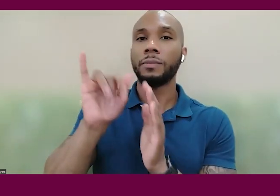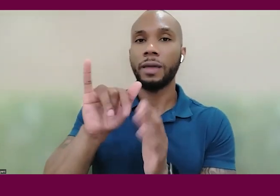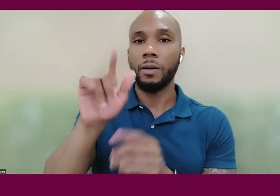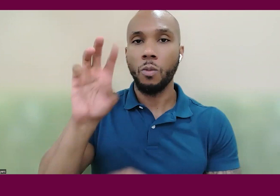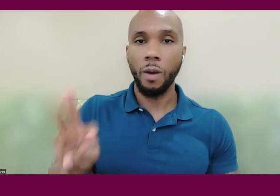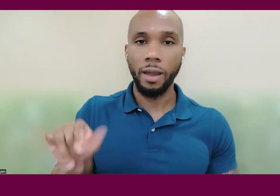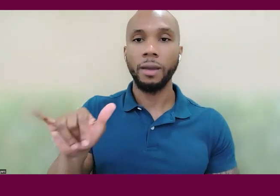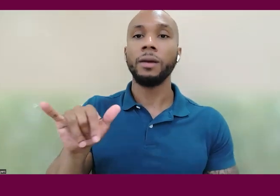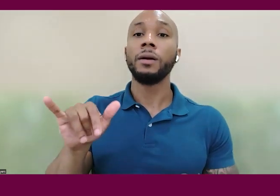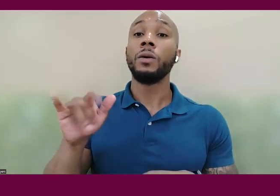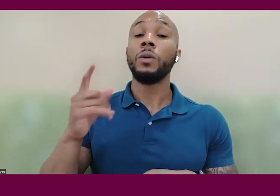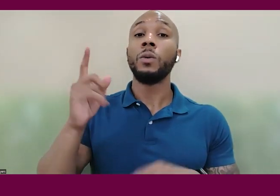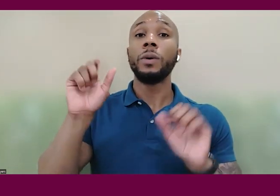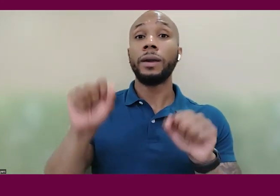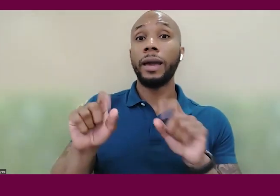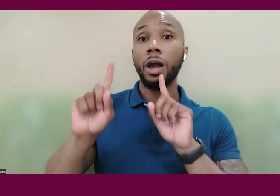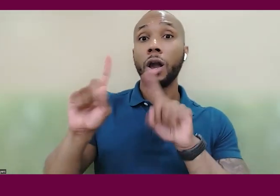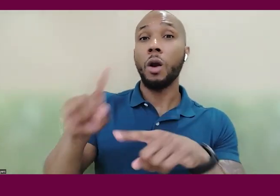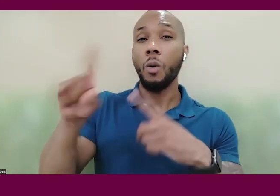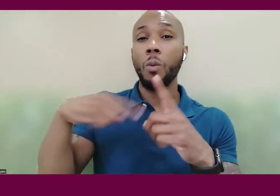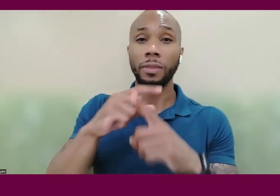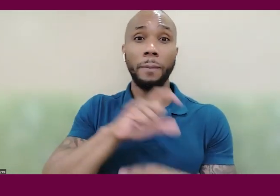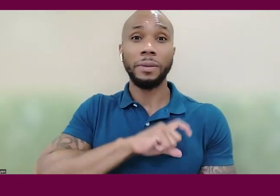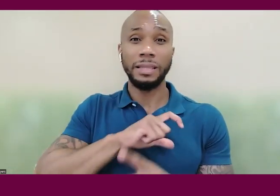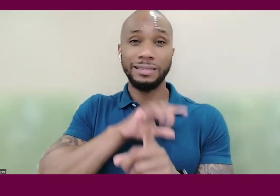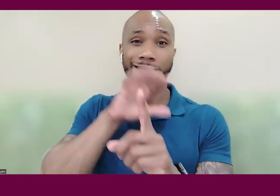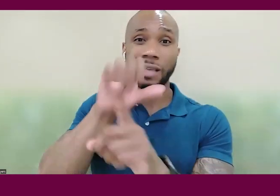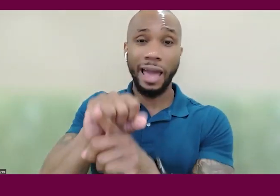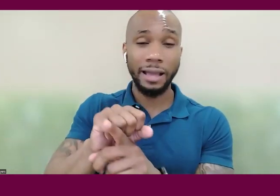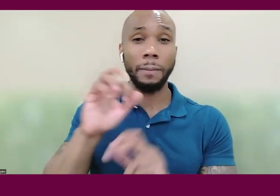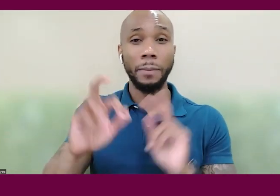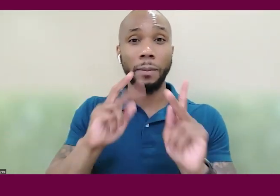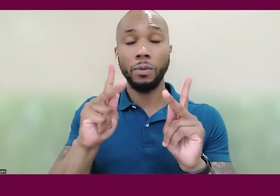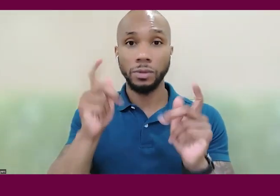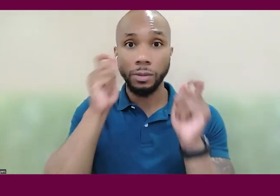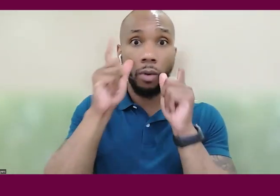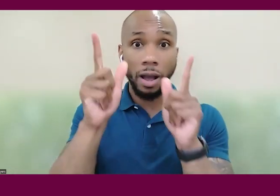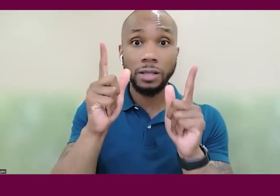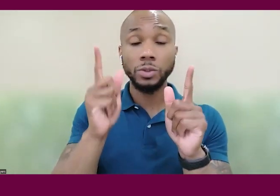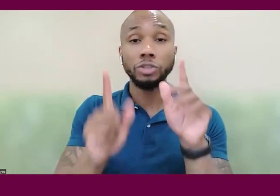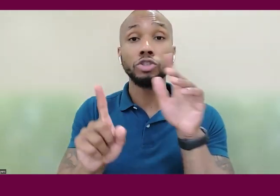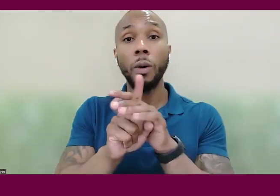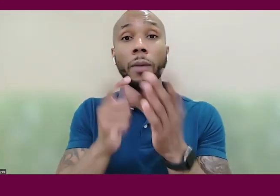We can go. When the police attack and everybody's very surprised at it, we can help.